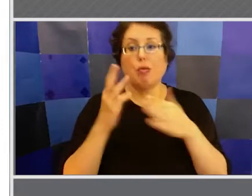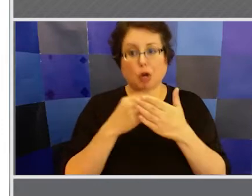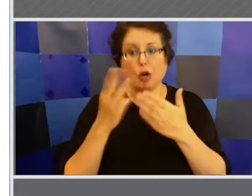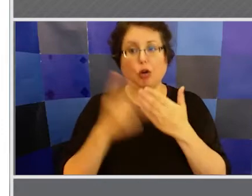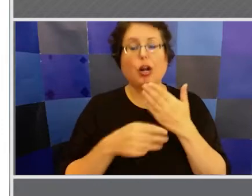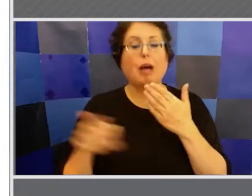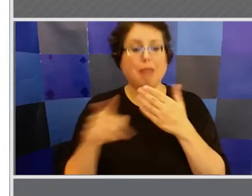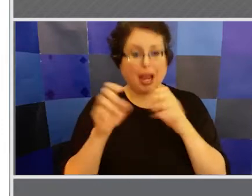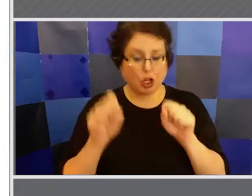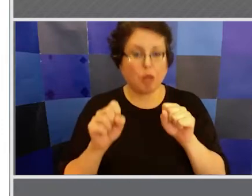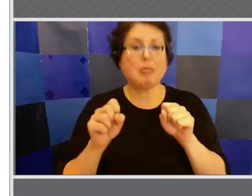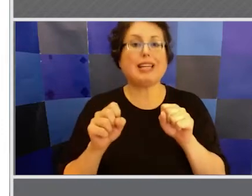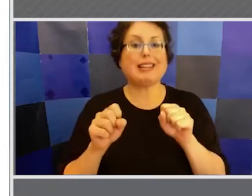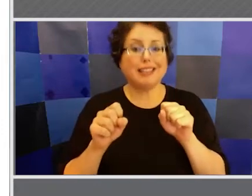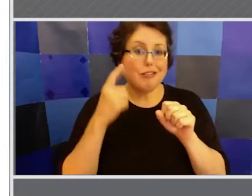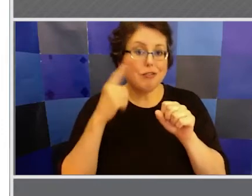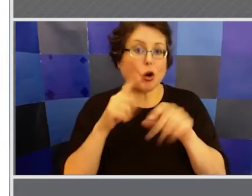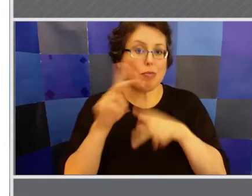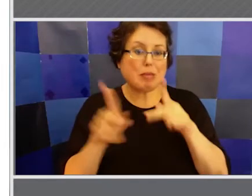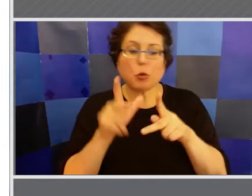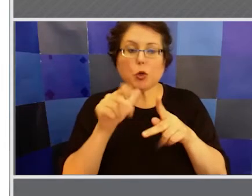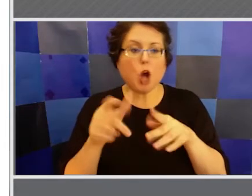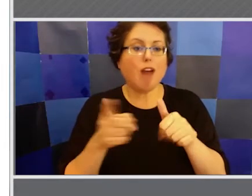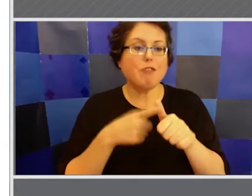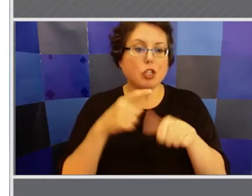even eligible buyers.